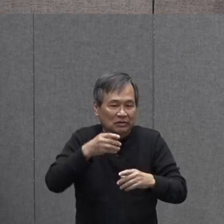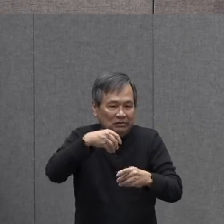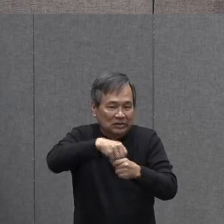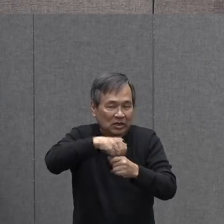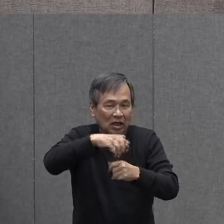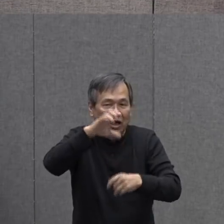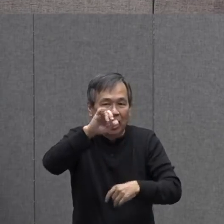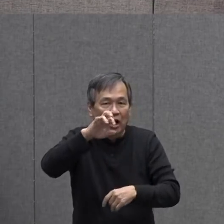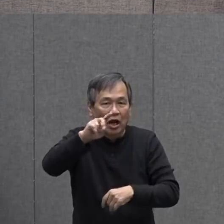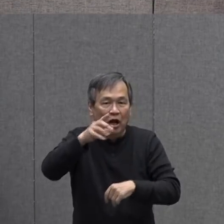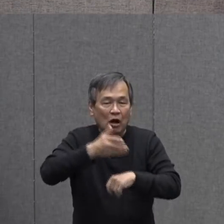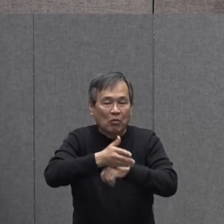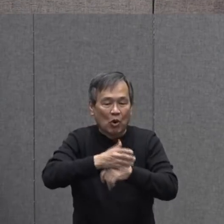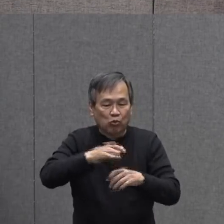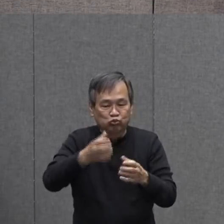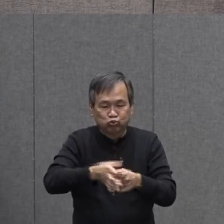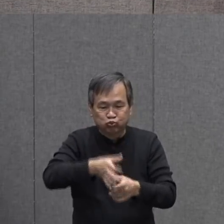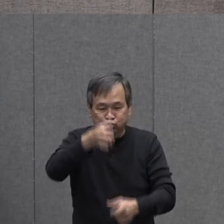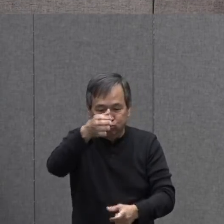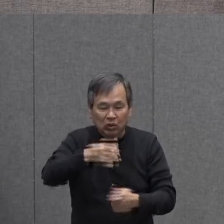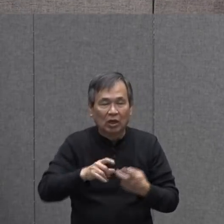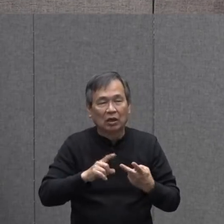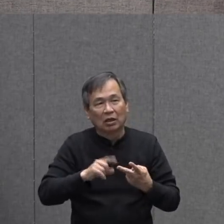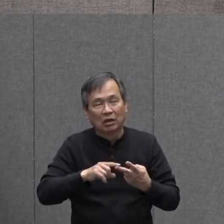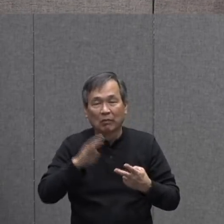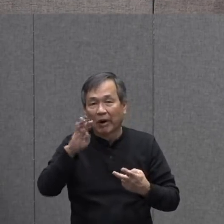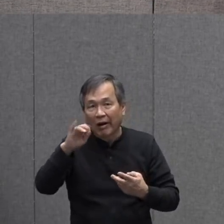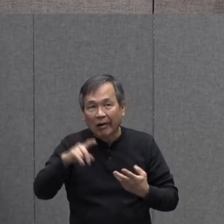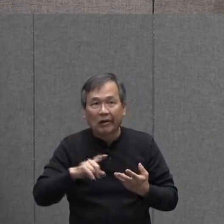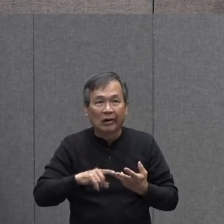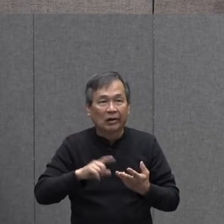I have a couple of boxes, I have a tin can.